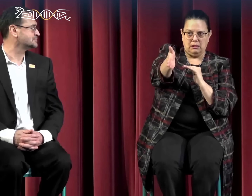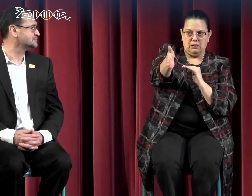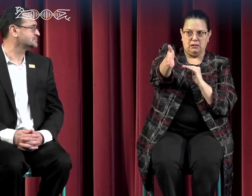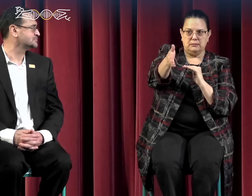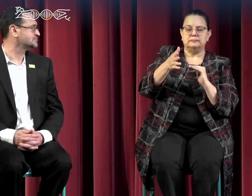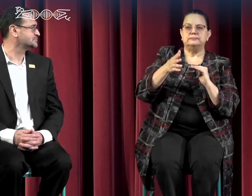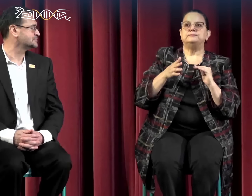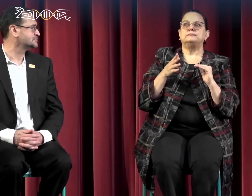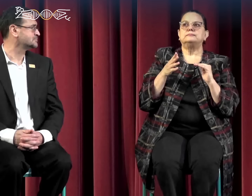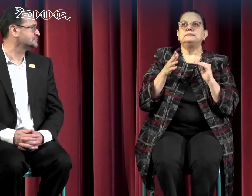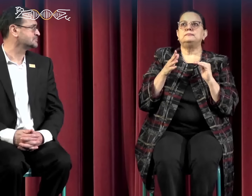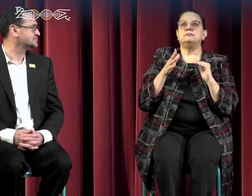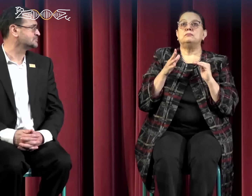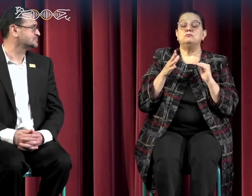in the future.